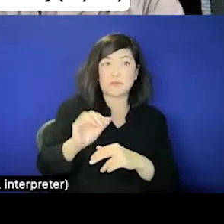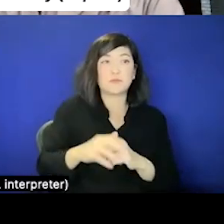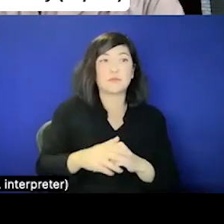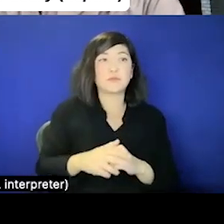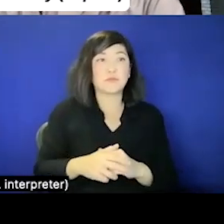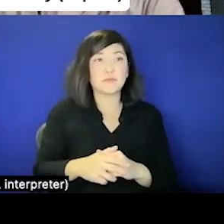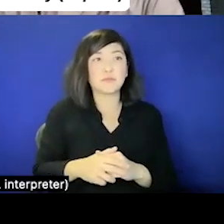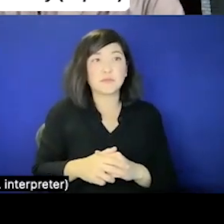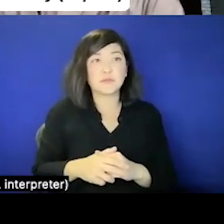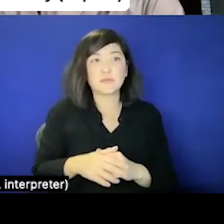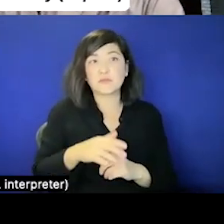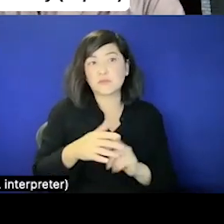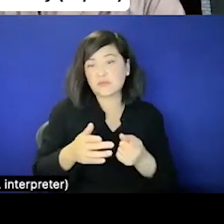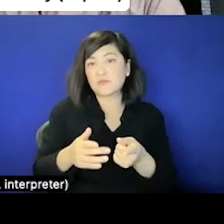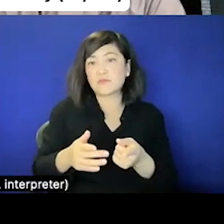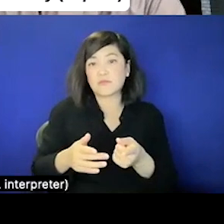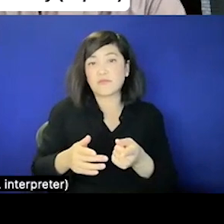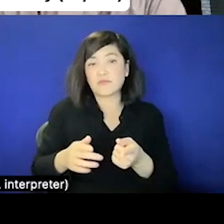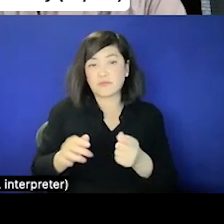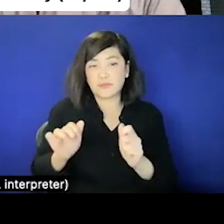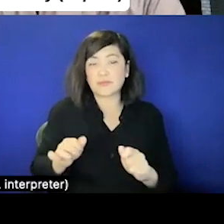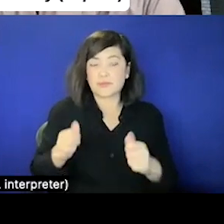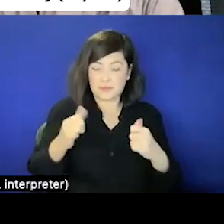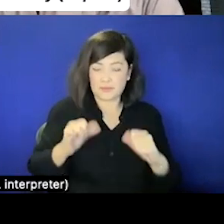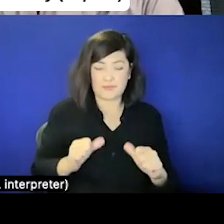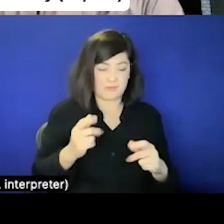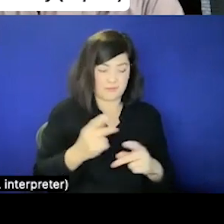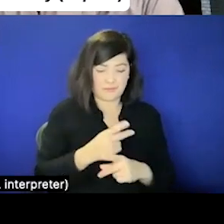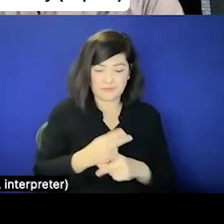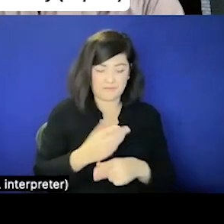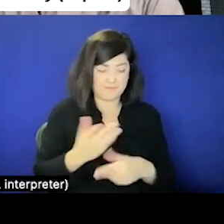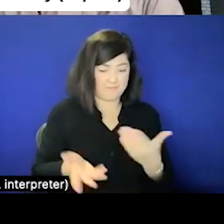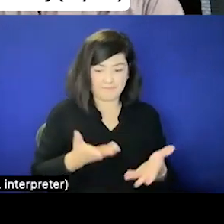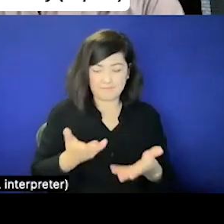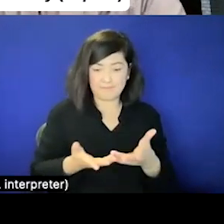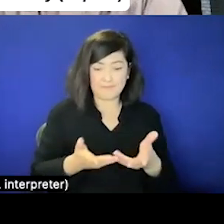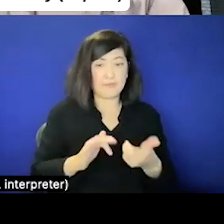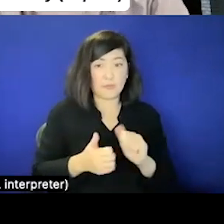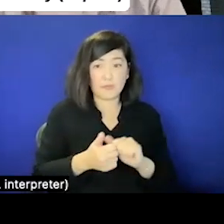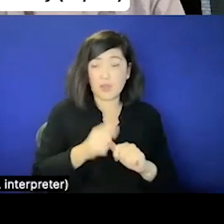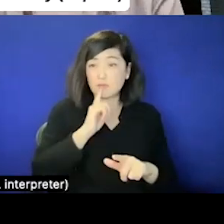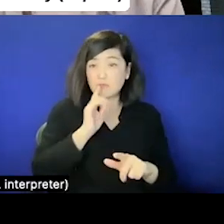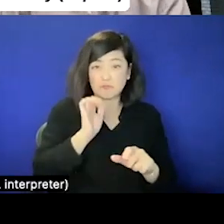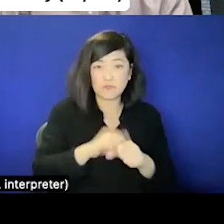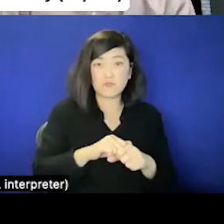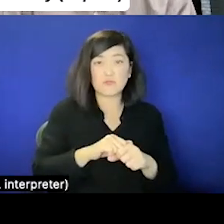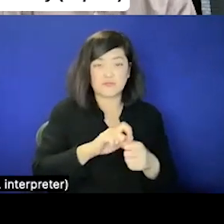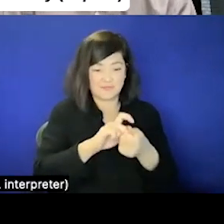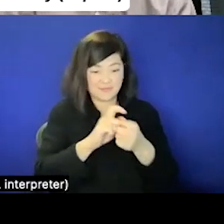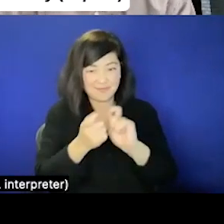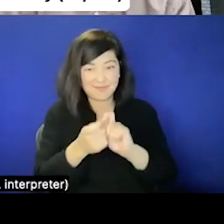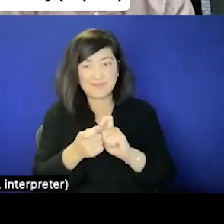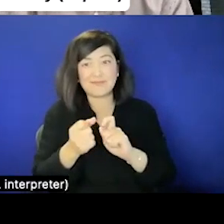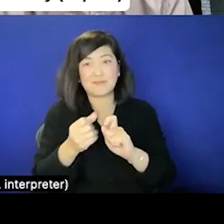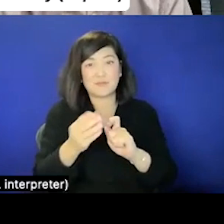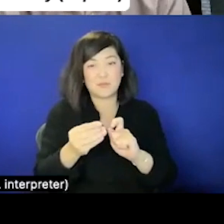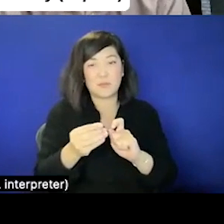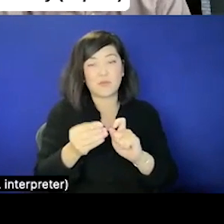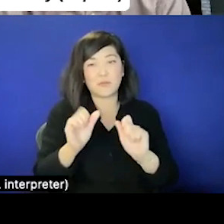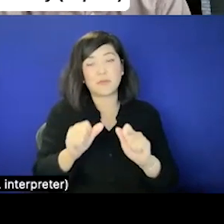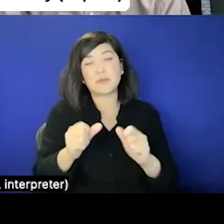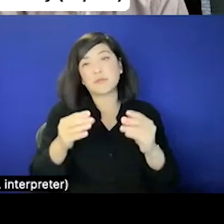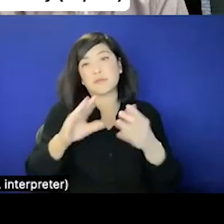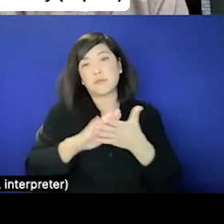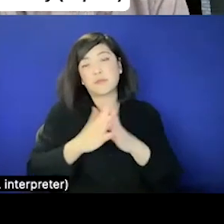significant role here? And we're trying to figure out, how do we get this to work differently?